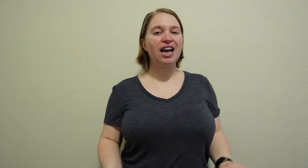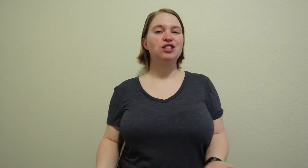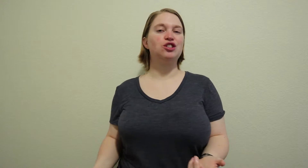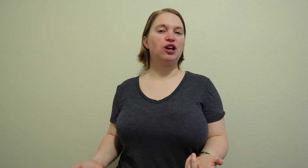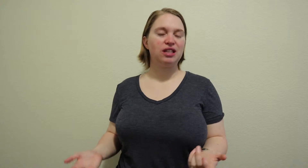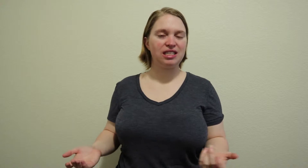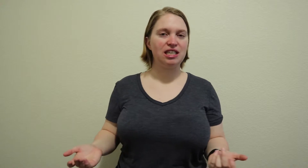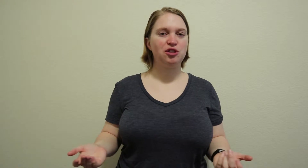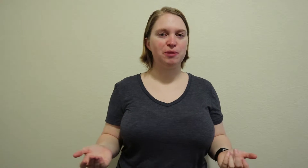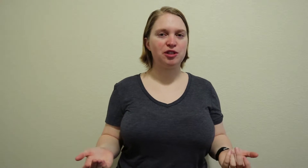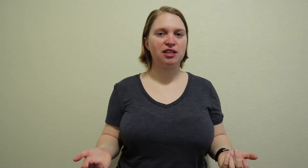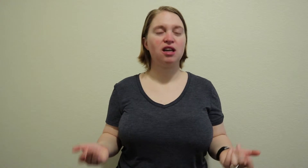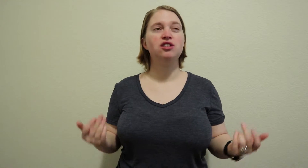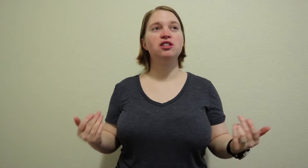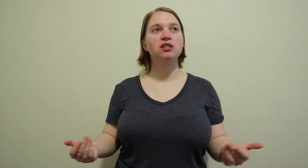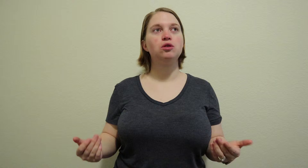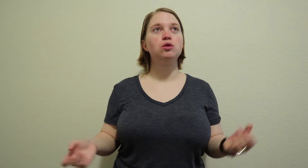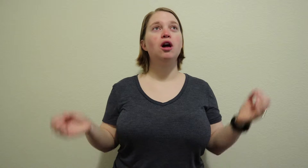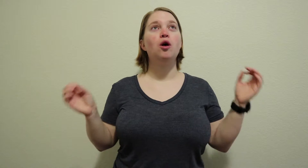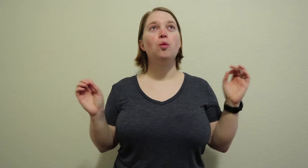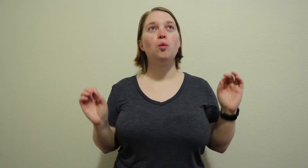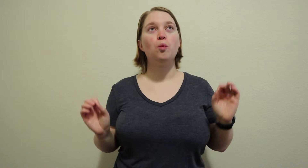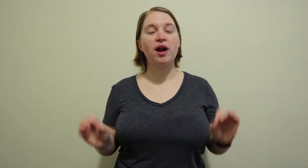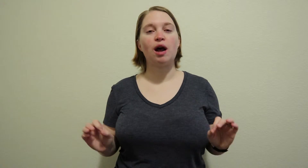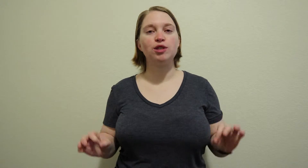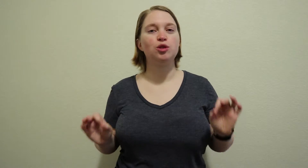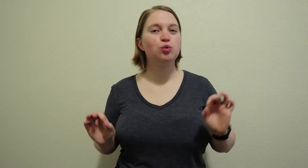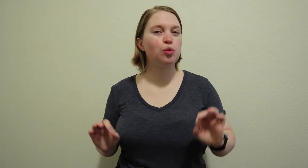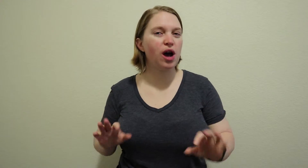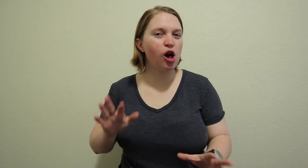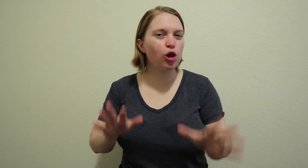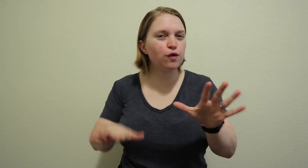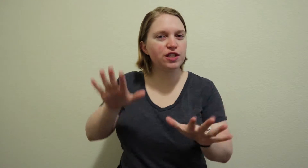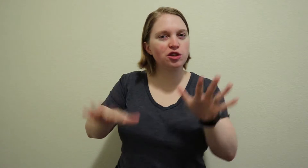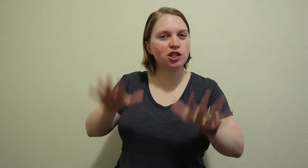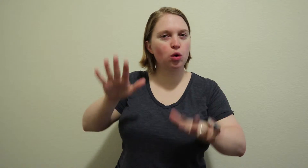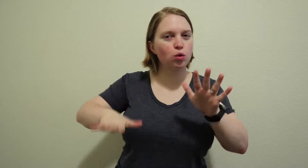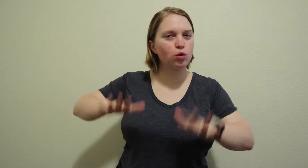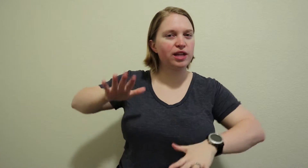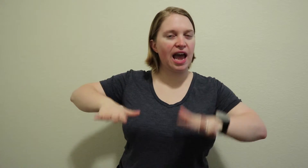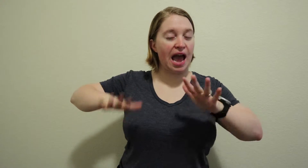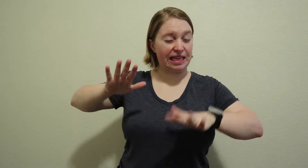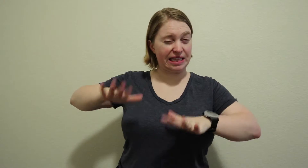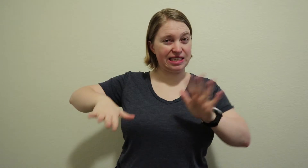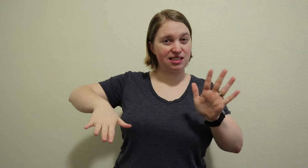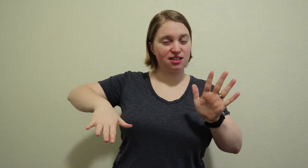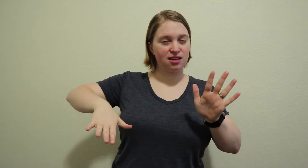I didn't start listening to music until when I was 12 years old at least